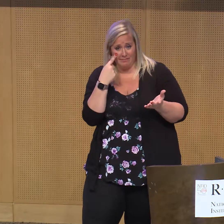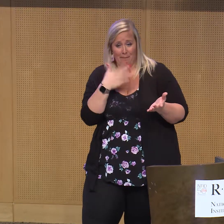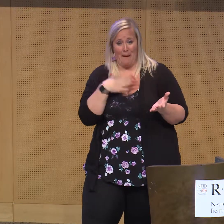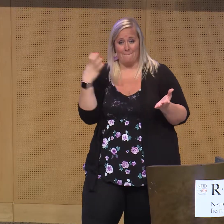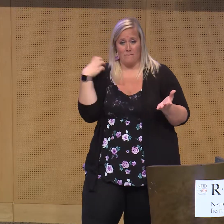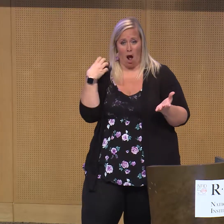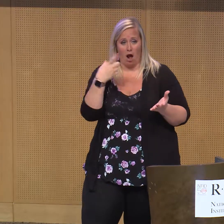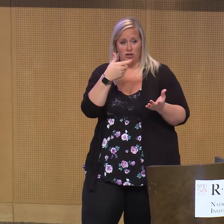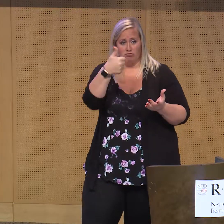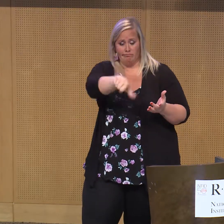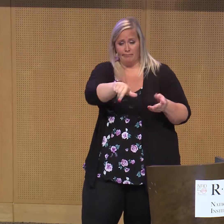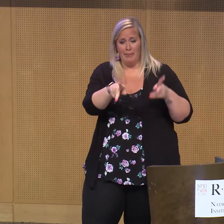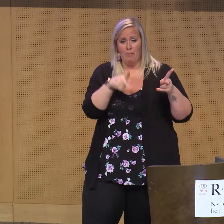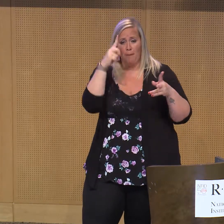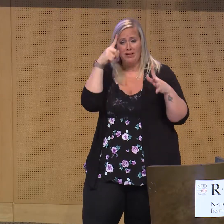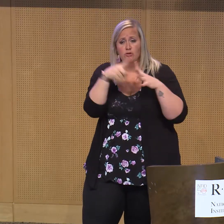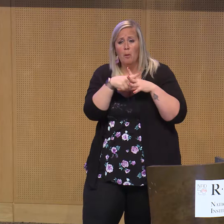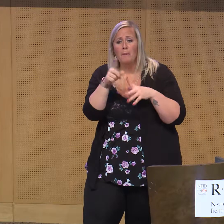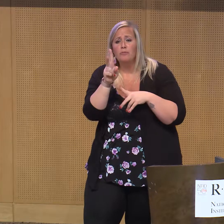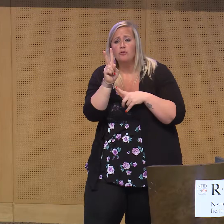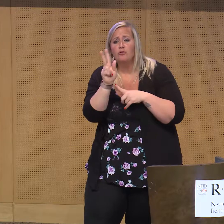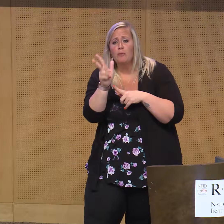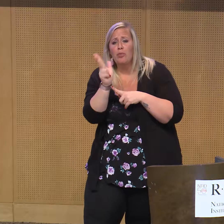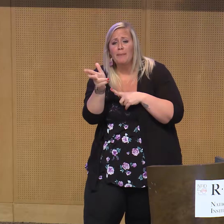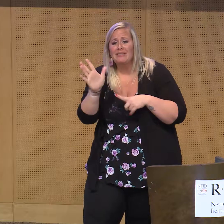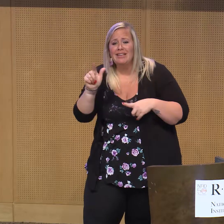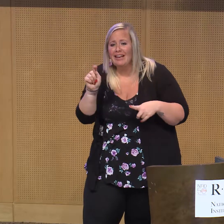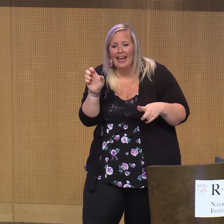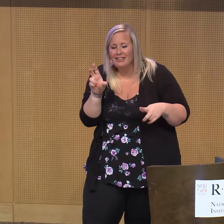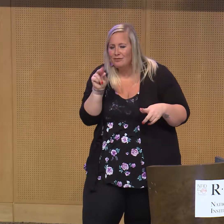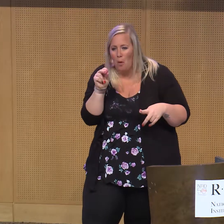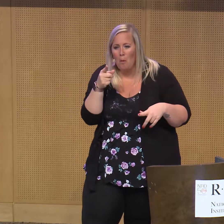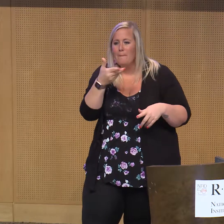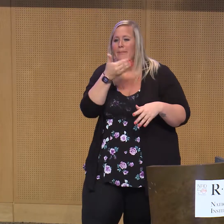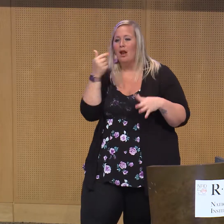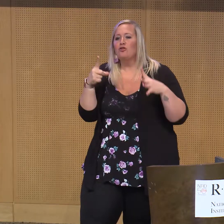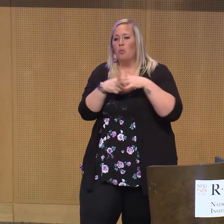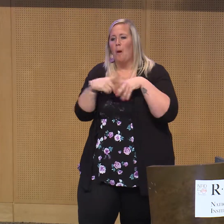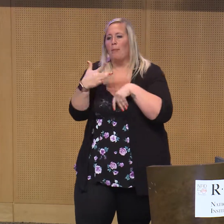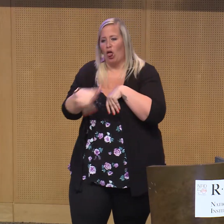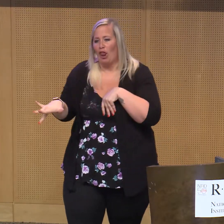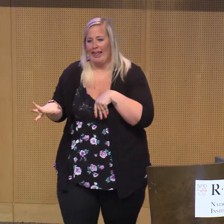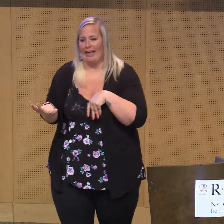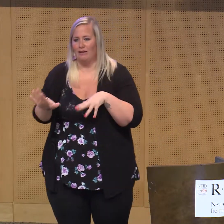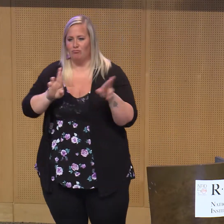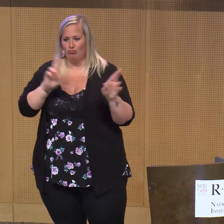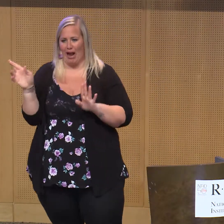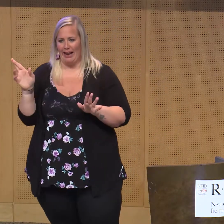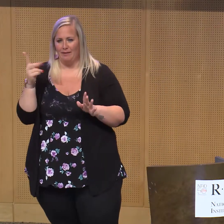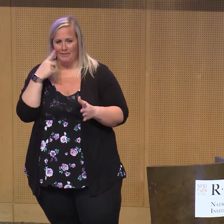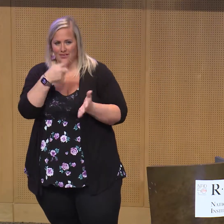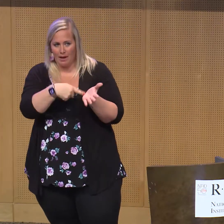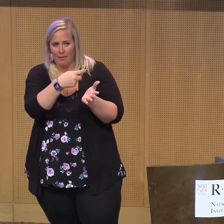They've got a schedule to keep. My boss at my previous company had not hired people because they showed up late for interviews,